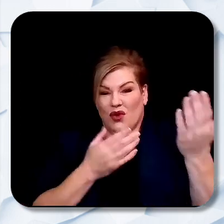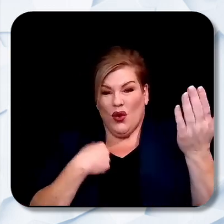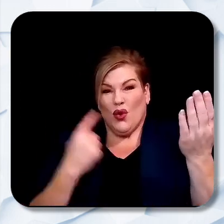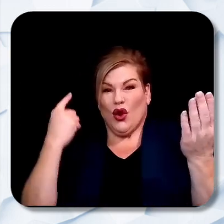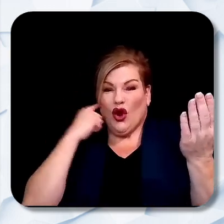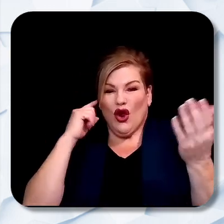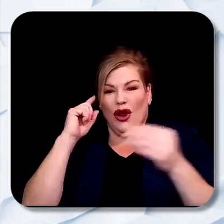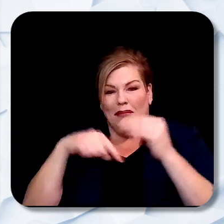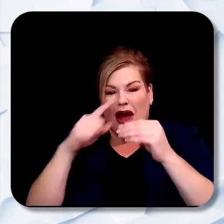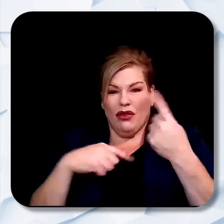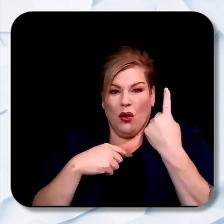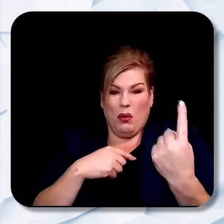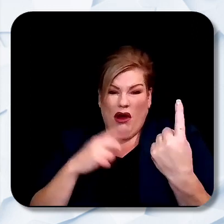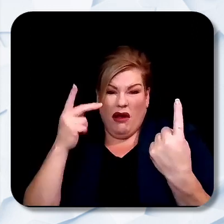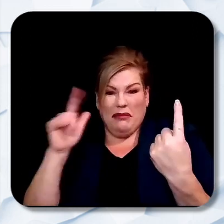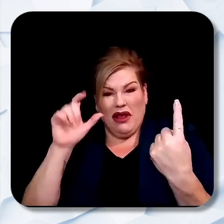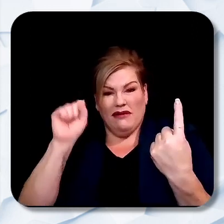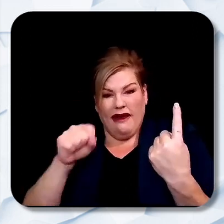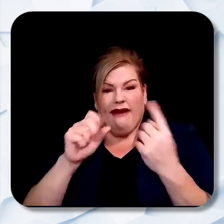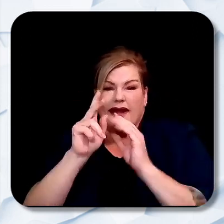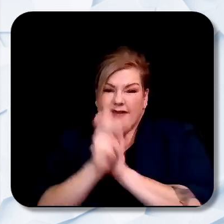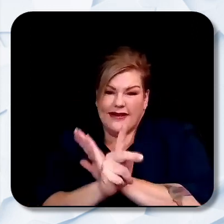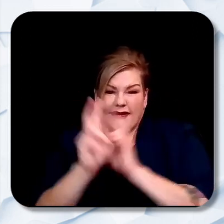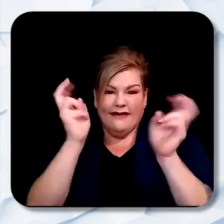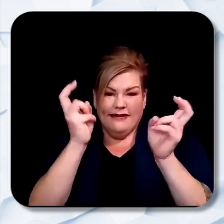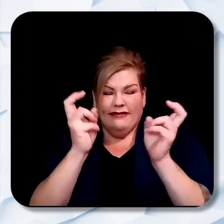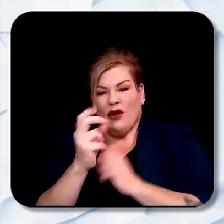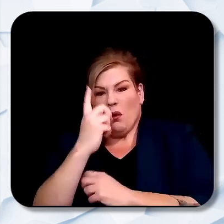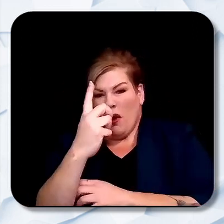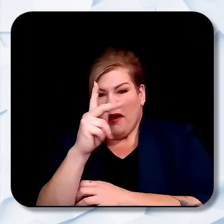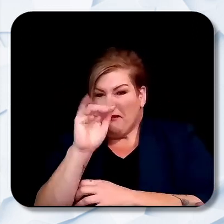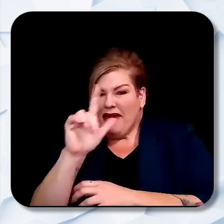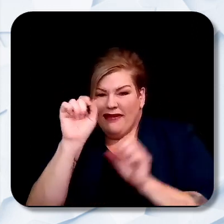about the one Pill can kill campaign, and I will just understood that uh underscore